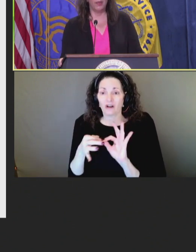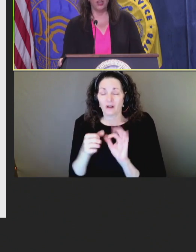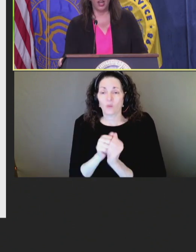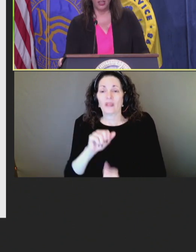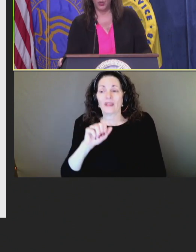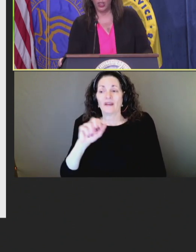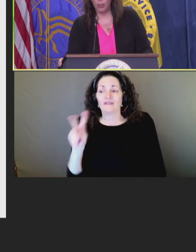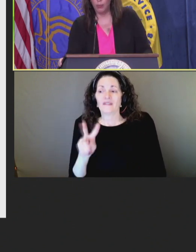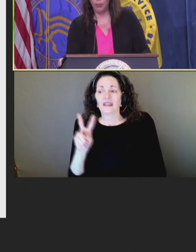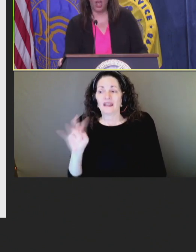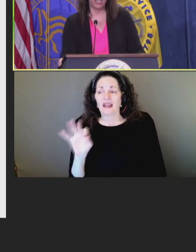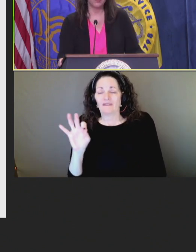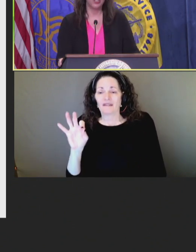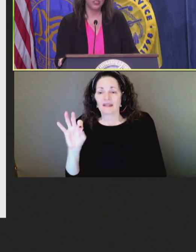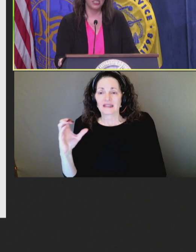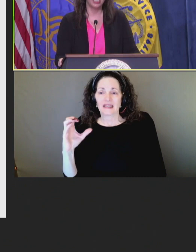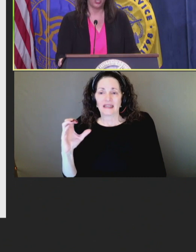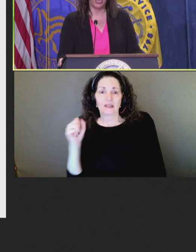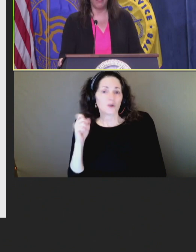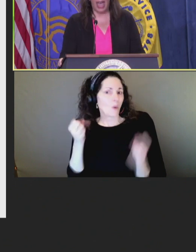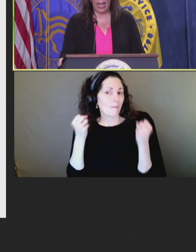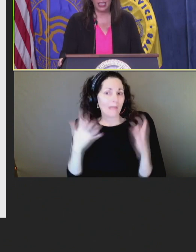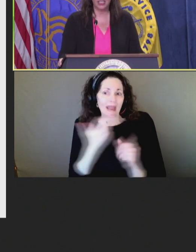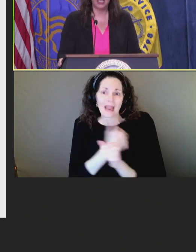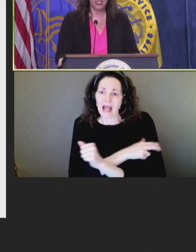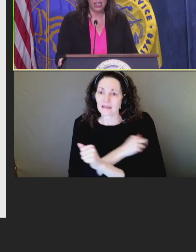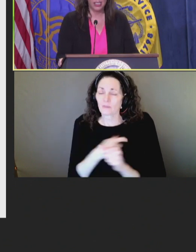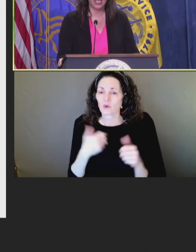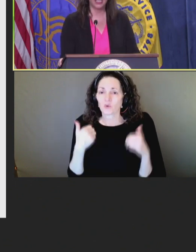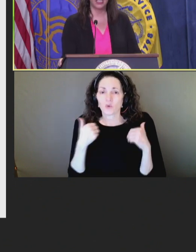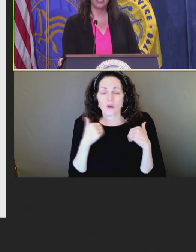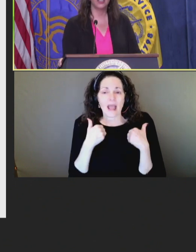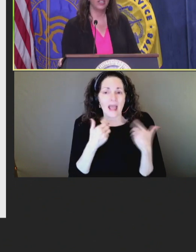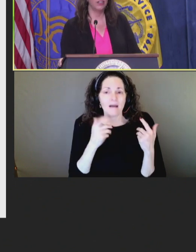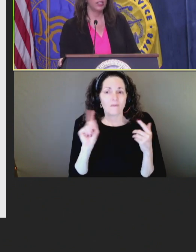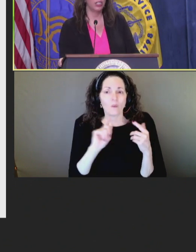a lot of the birthing hospitals did not have access this last season to VFC nirsevimab.